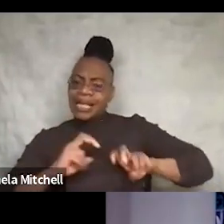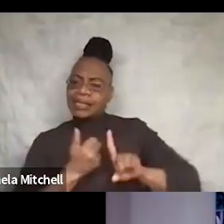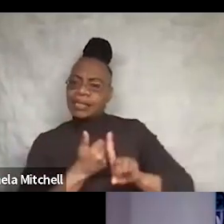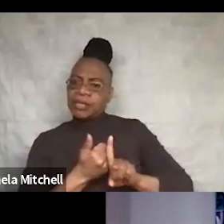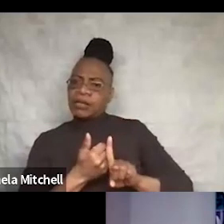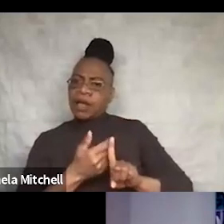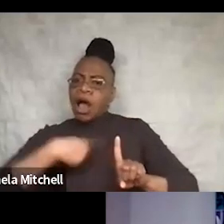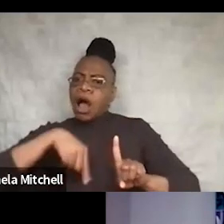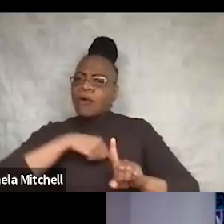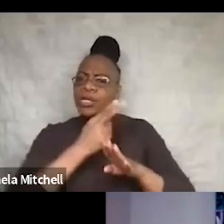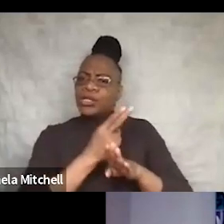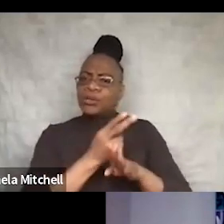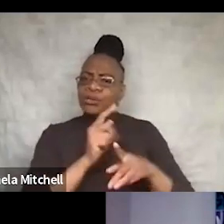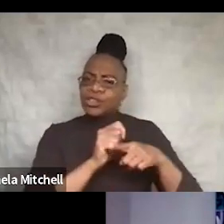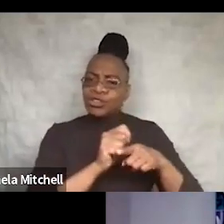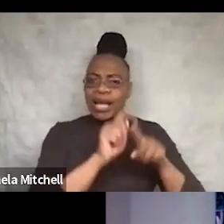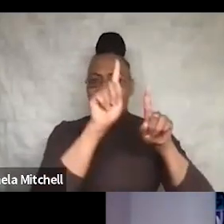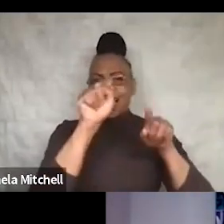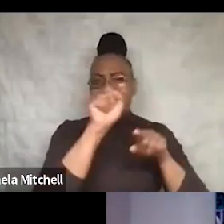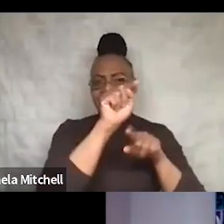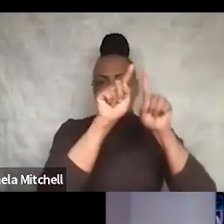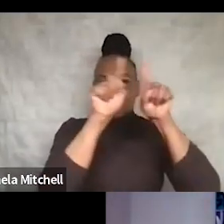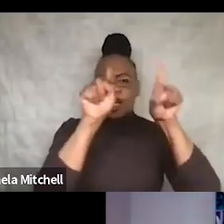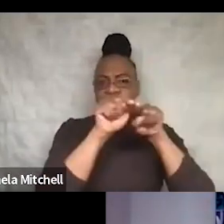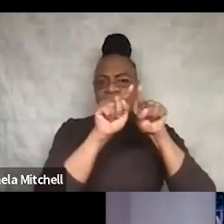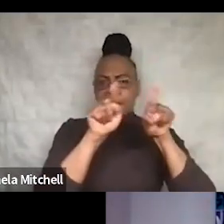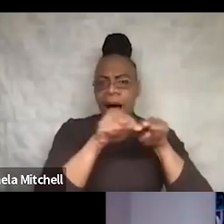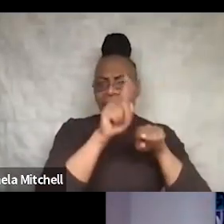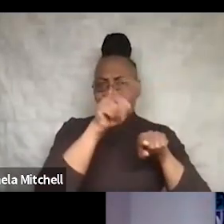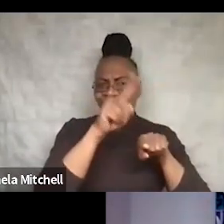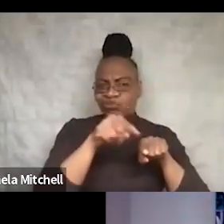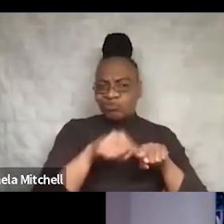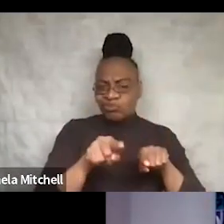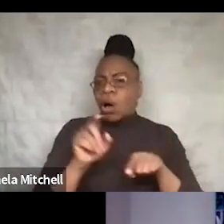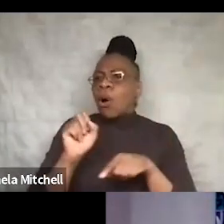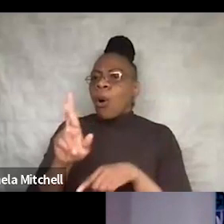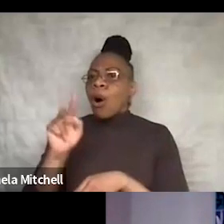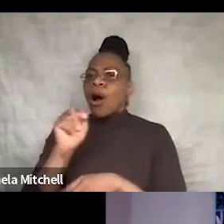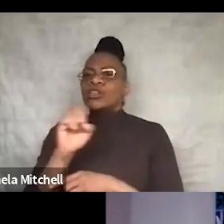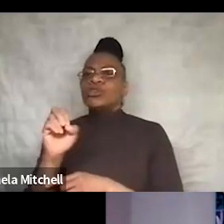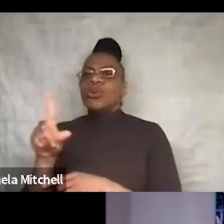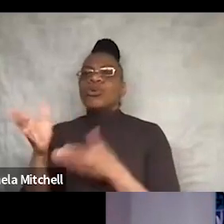or are we using it as a meaningful tool to develop and serve people better? So thank you for lifting that up.